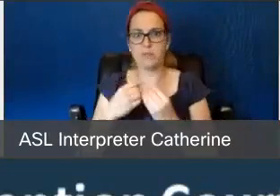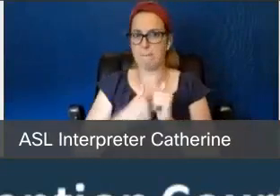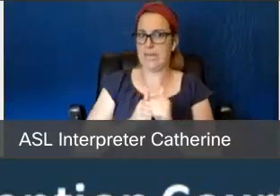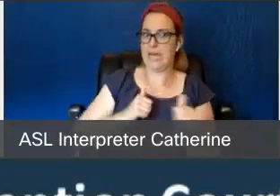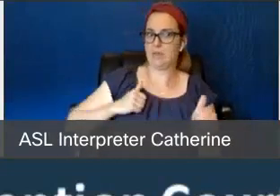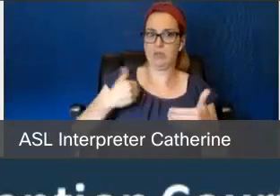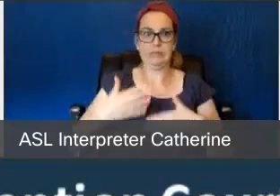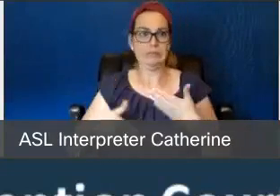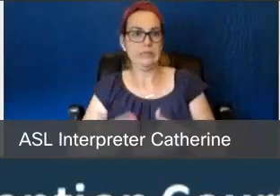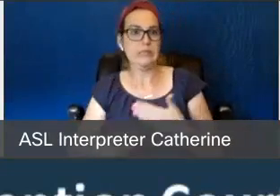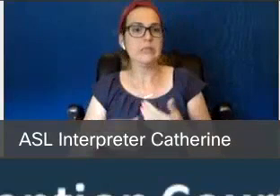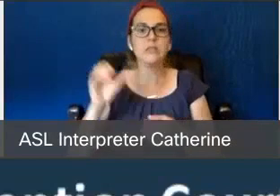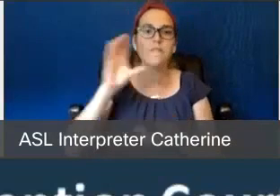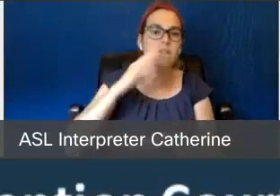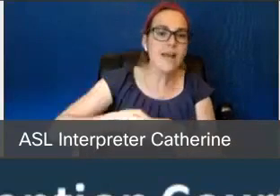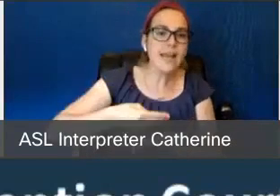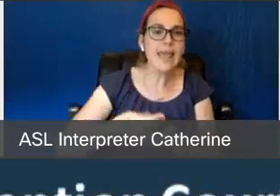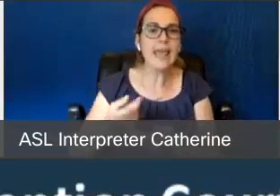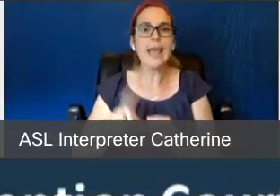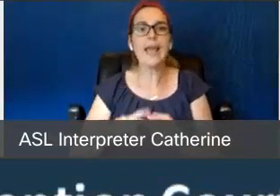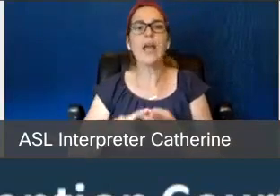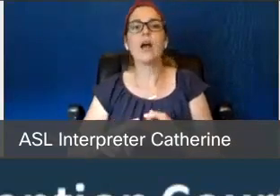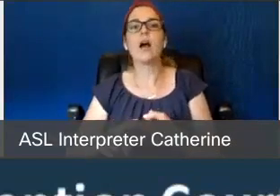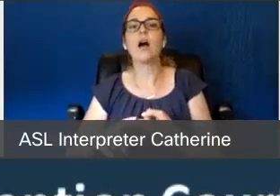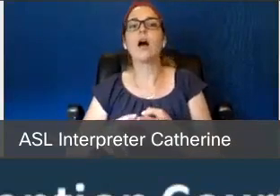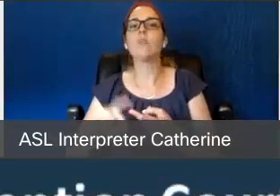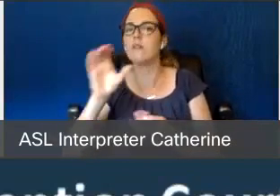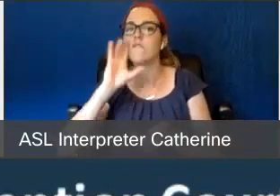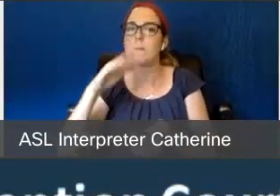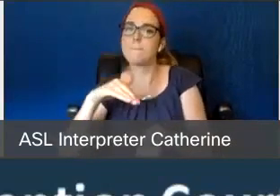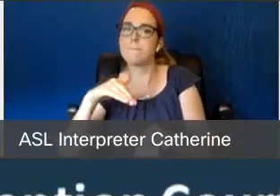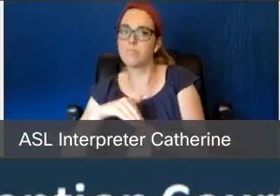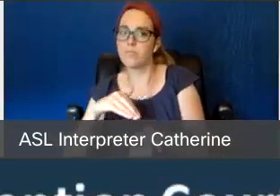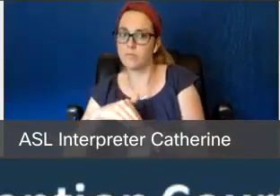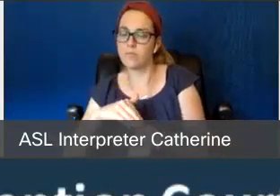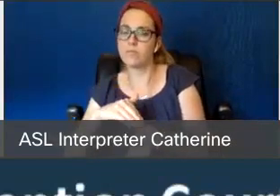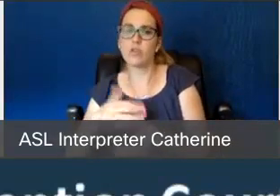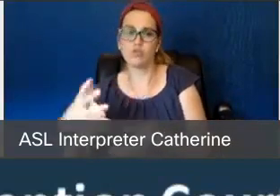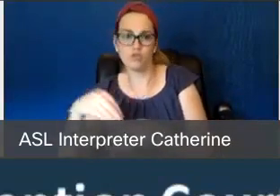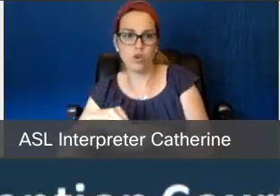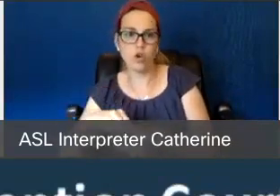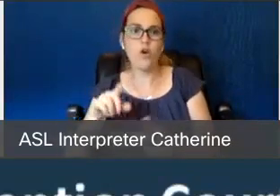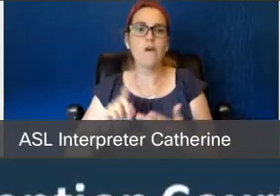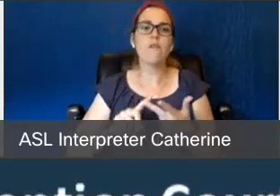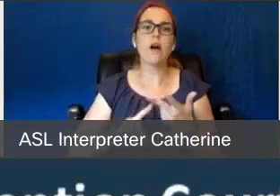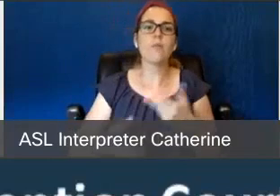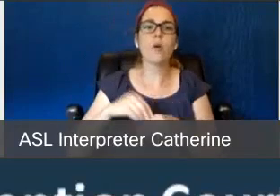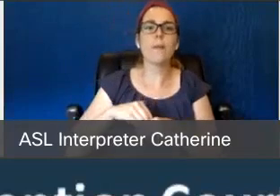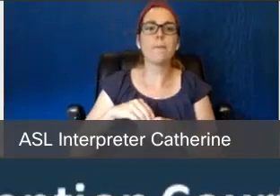seek funding, incorporate benefits assistance. This is what Dr. Marlowe was talking about earlier.